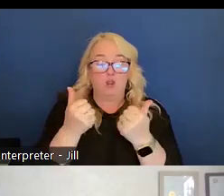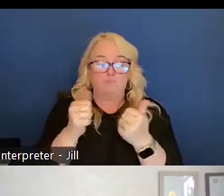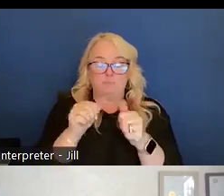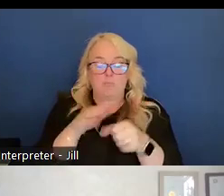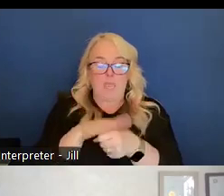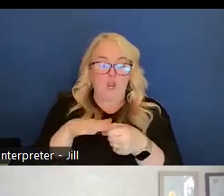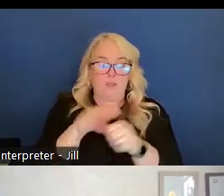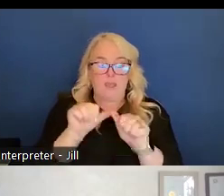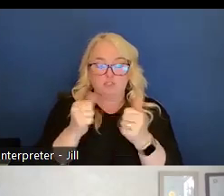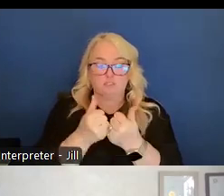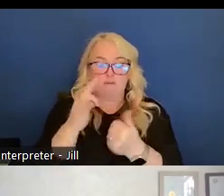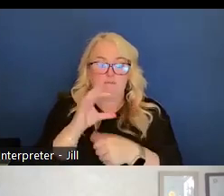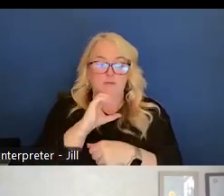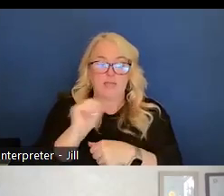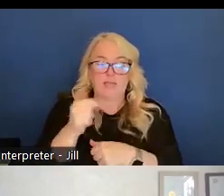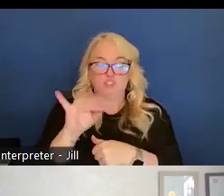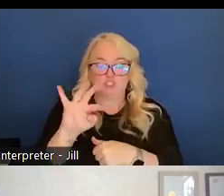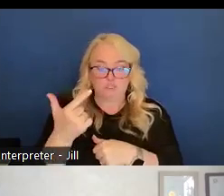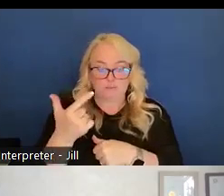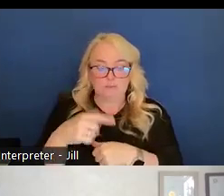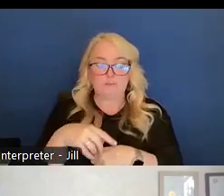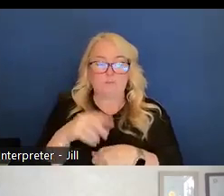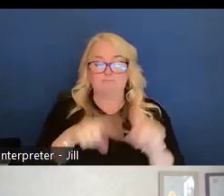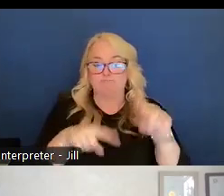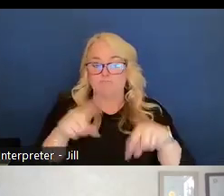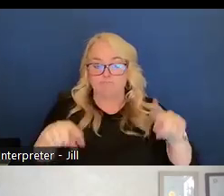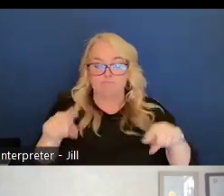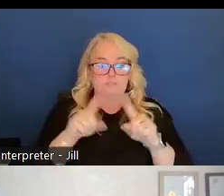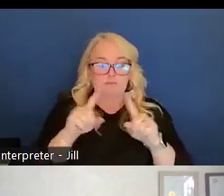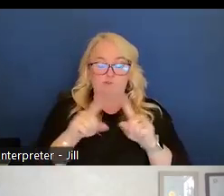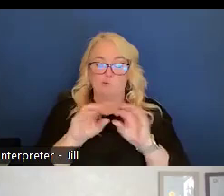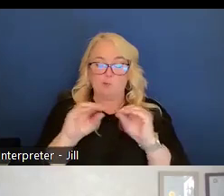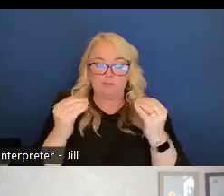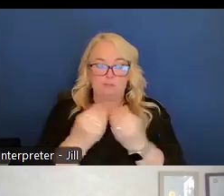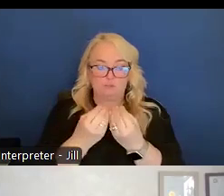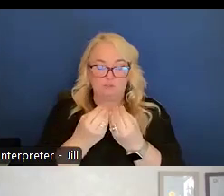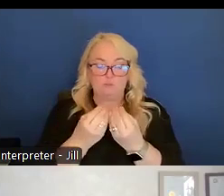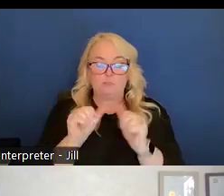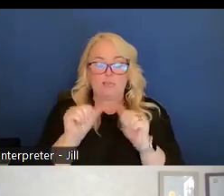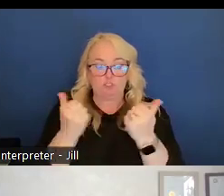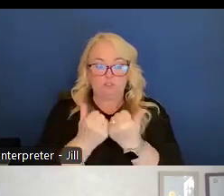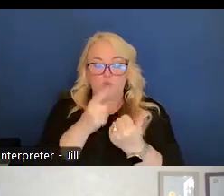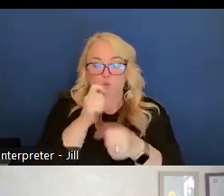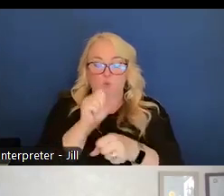Care Organizations (MCOs), and people from a lot of different organizations and agencies that work with people from with